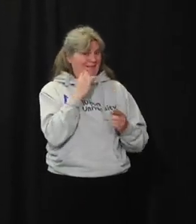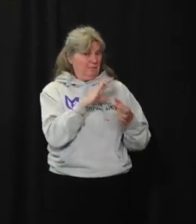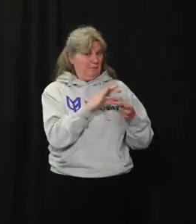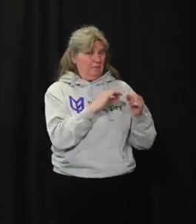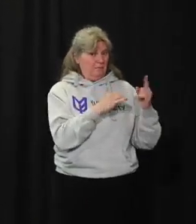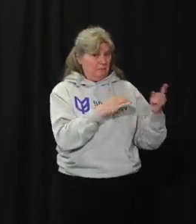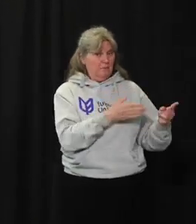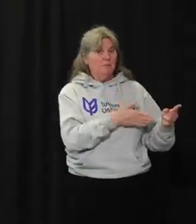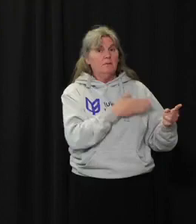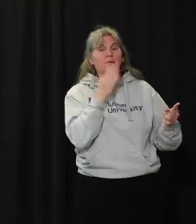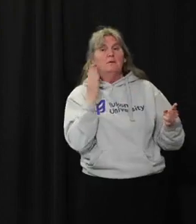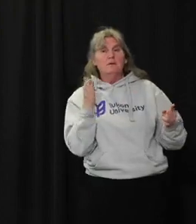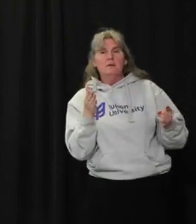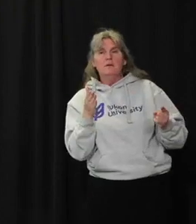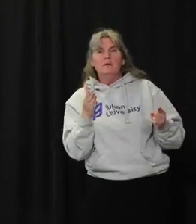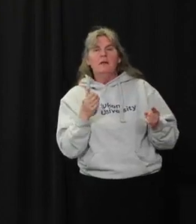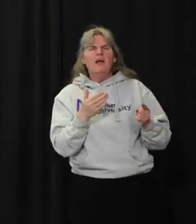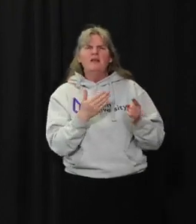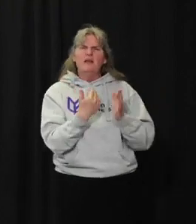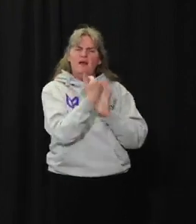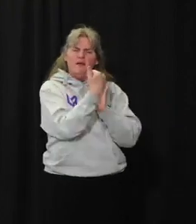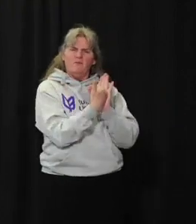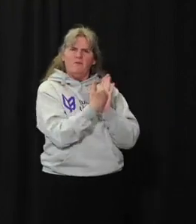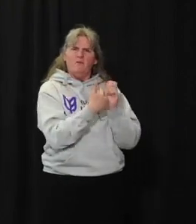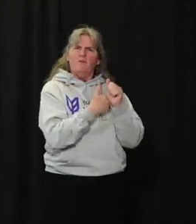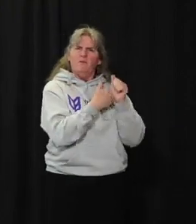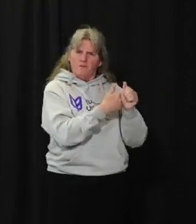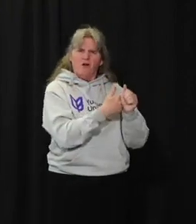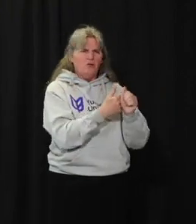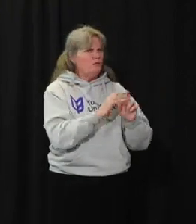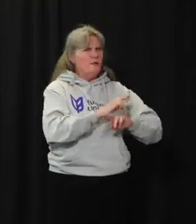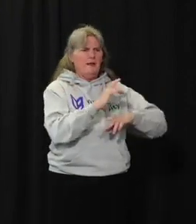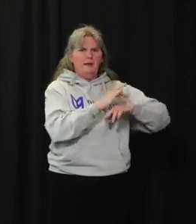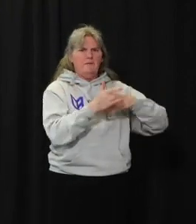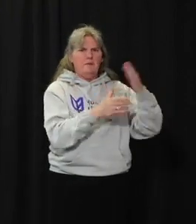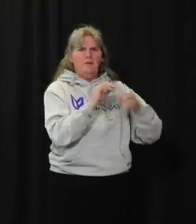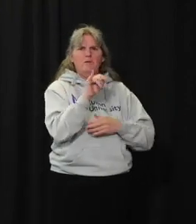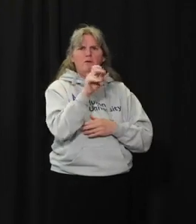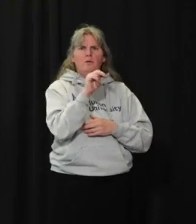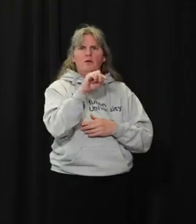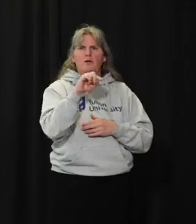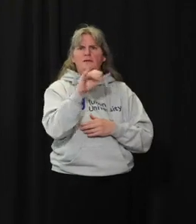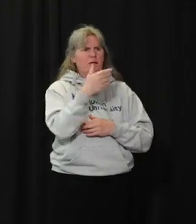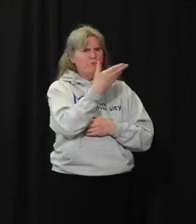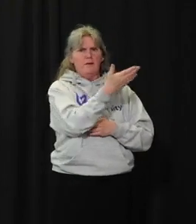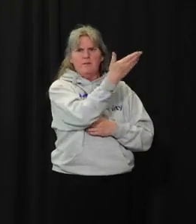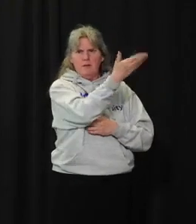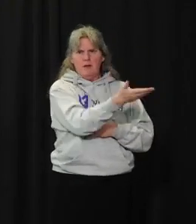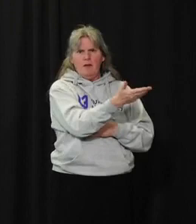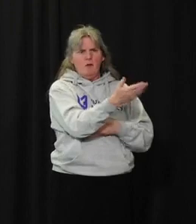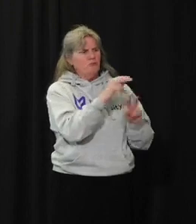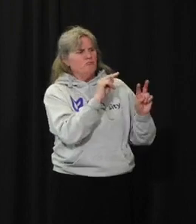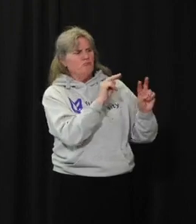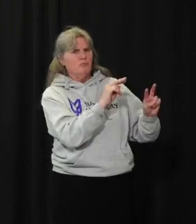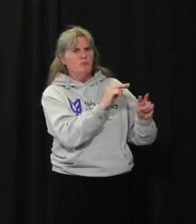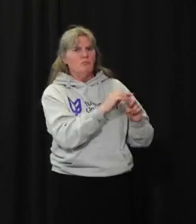identified today, guidance documents are up on Yukon.ca.